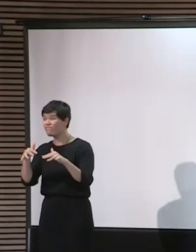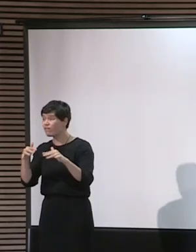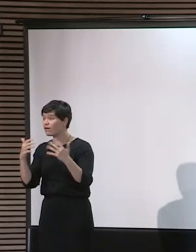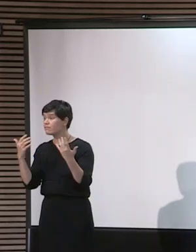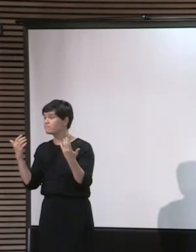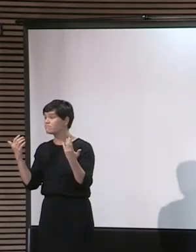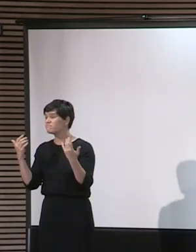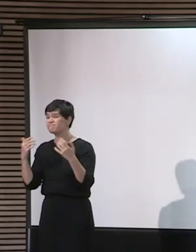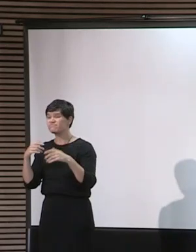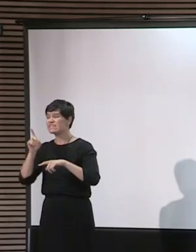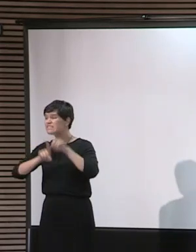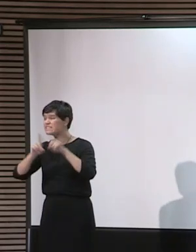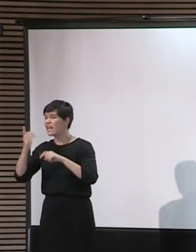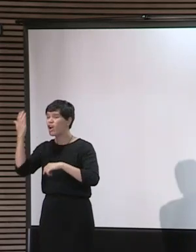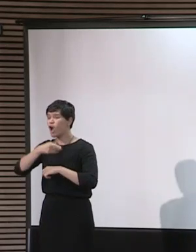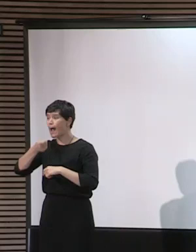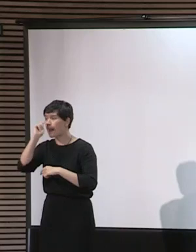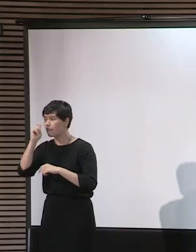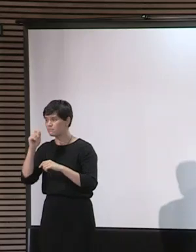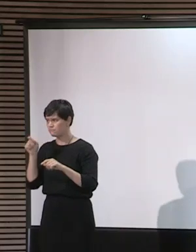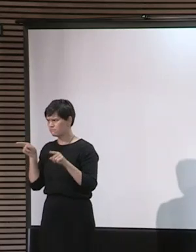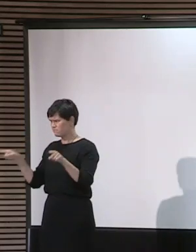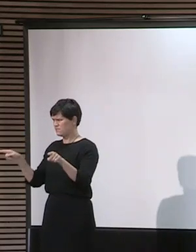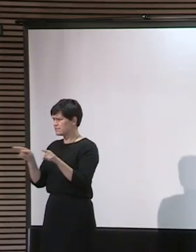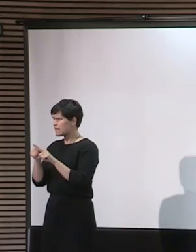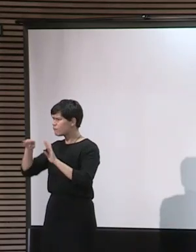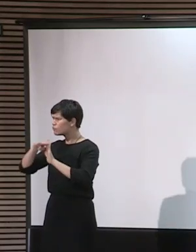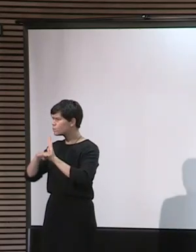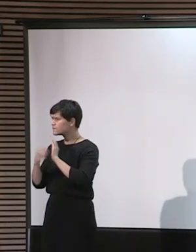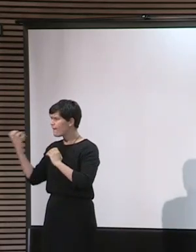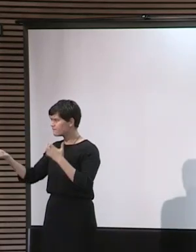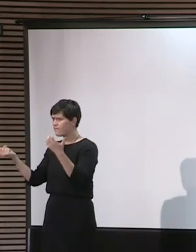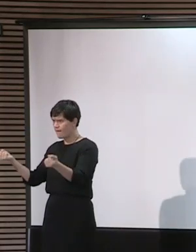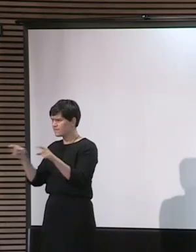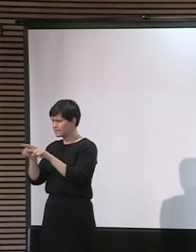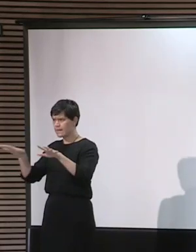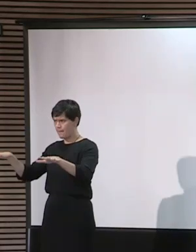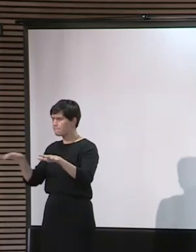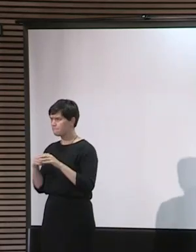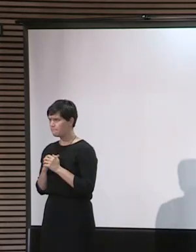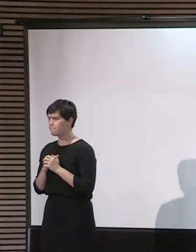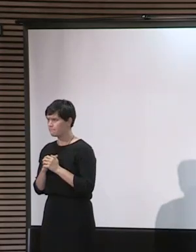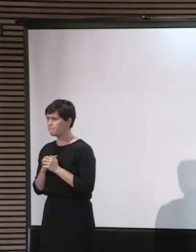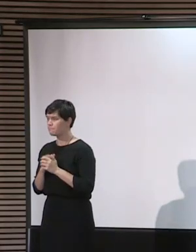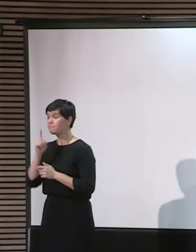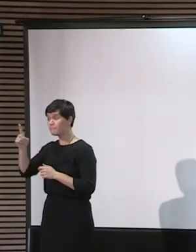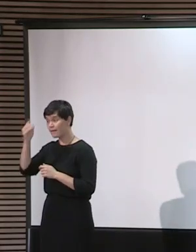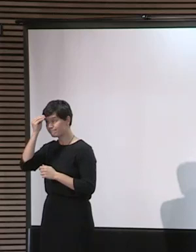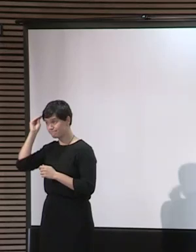are for those who might be going out for a night out in Cortney Place. All of that health guidance remains